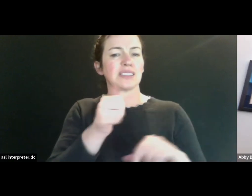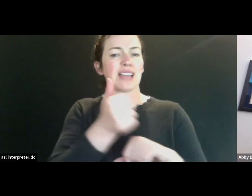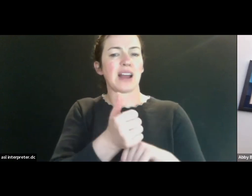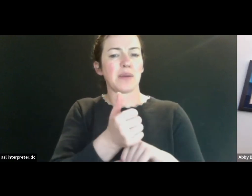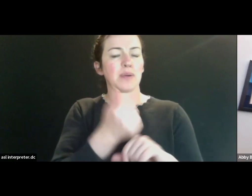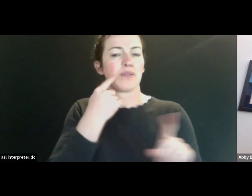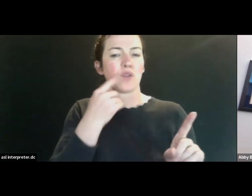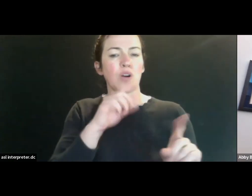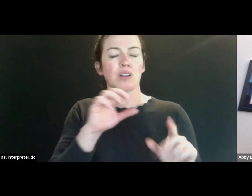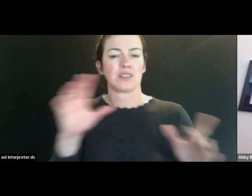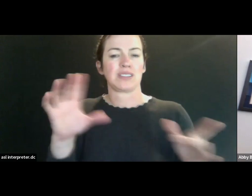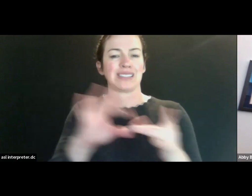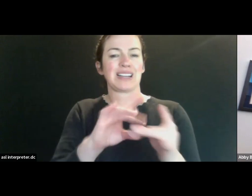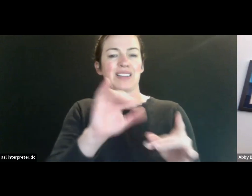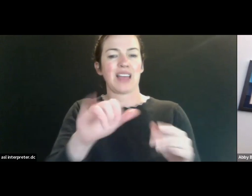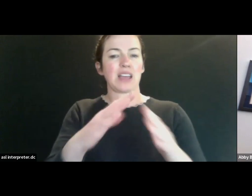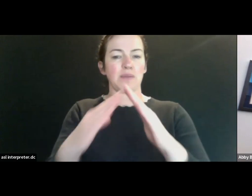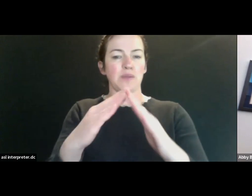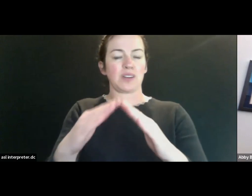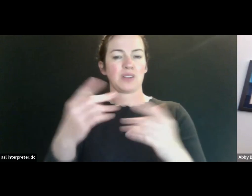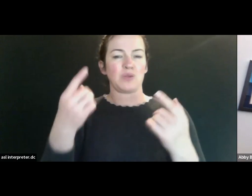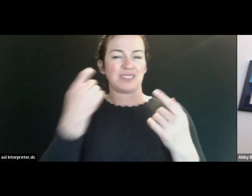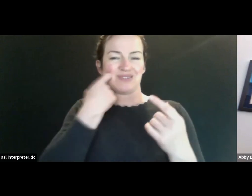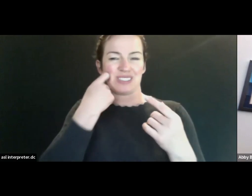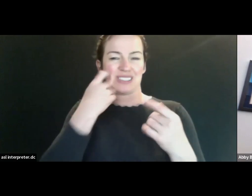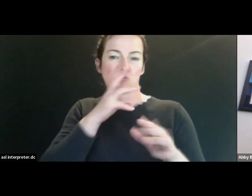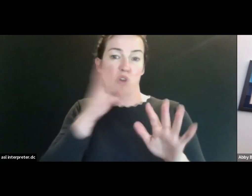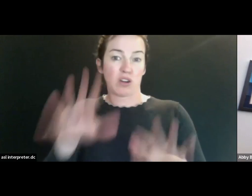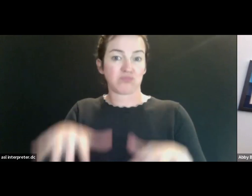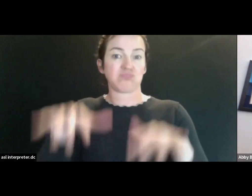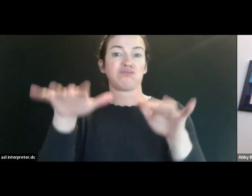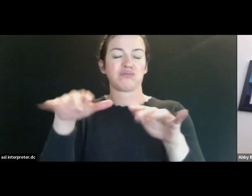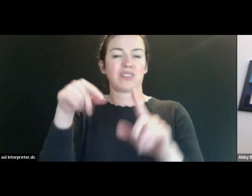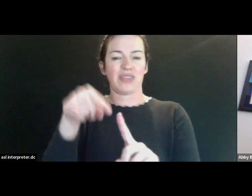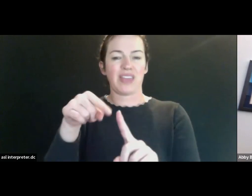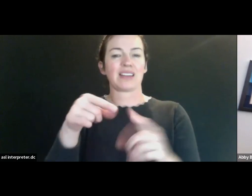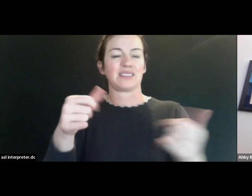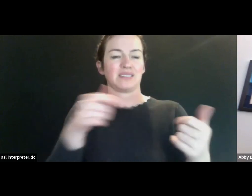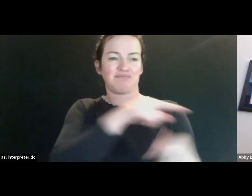the community that was affected by this recent flooding to the resources because they don't